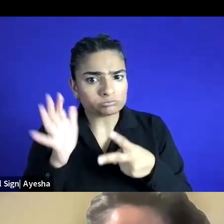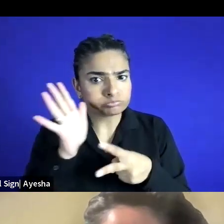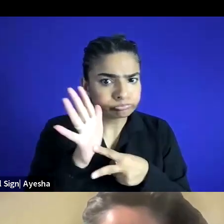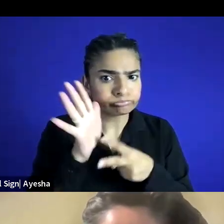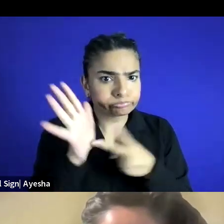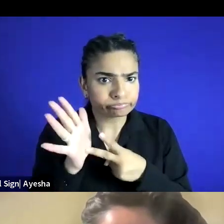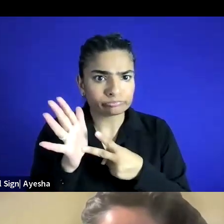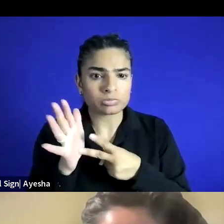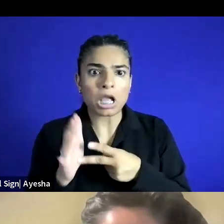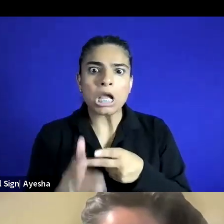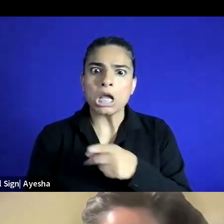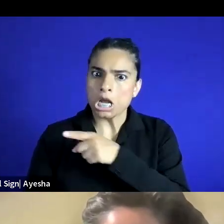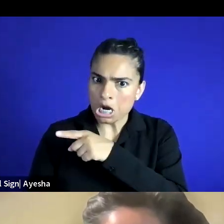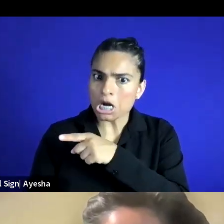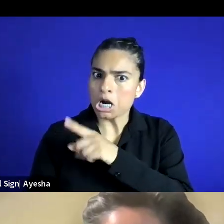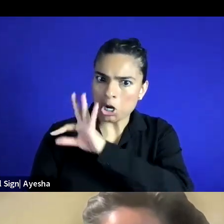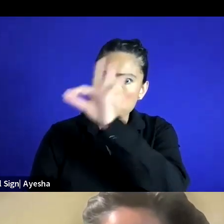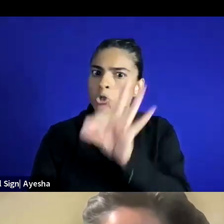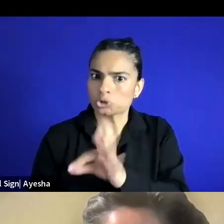I'm Donna Donaldson's happened.